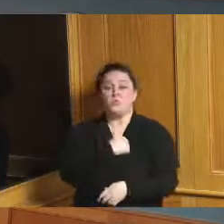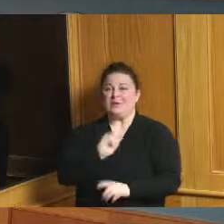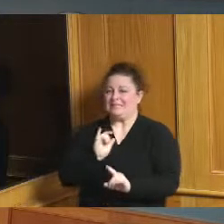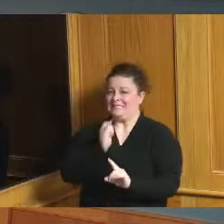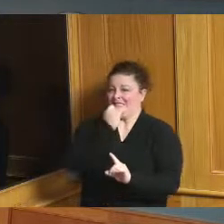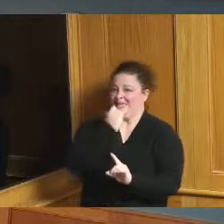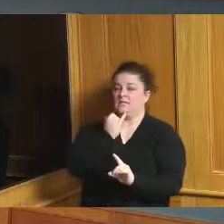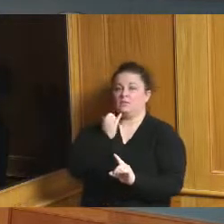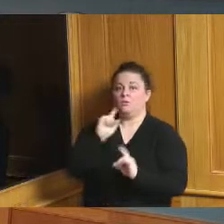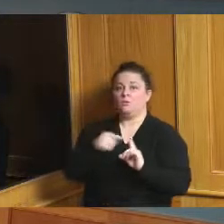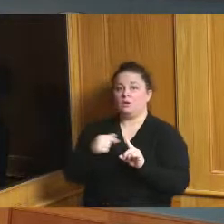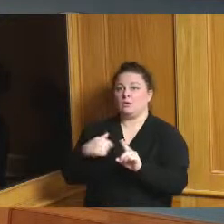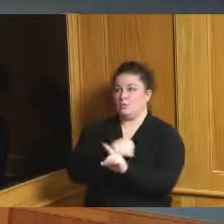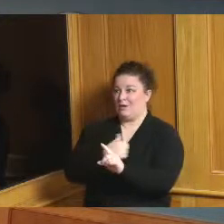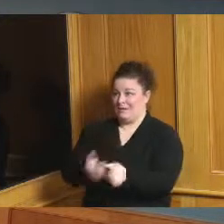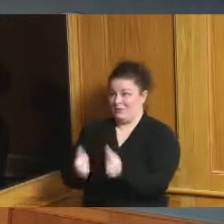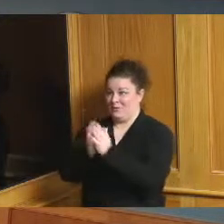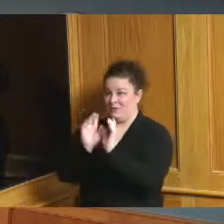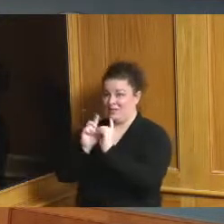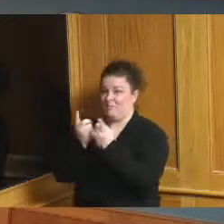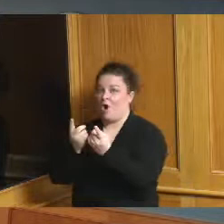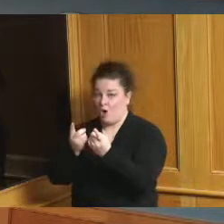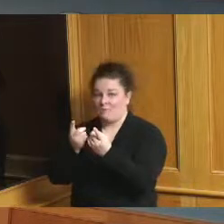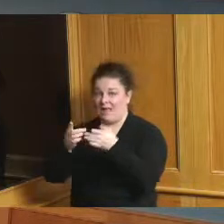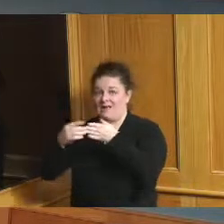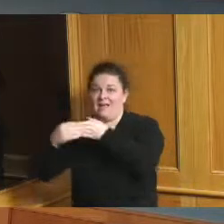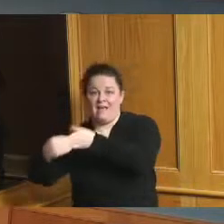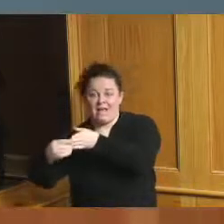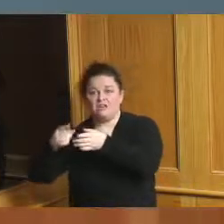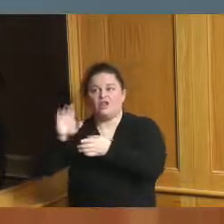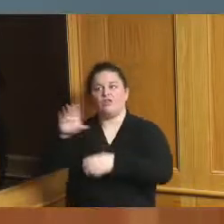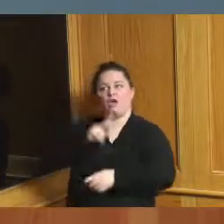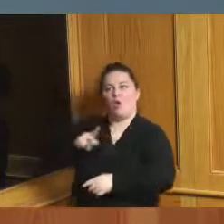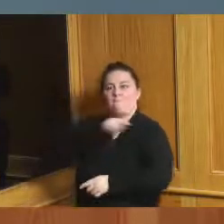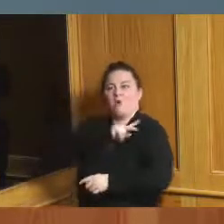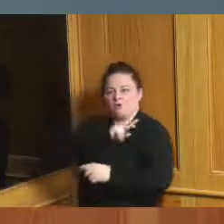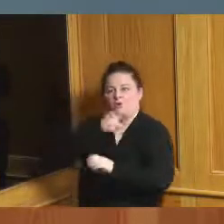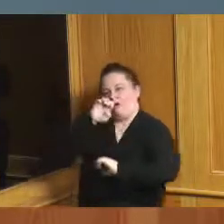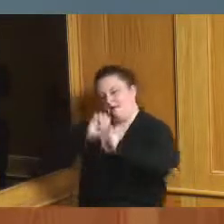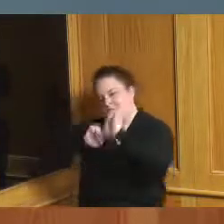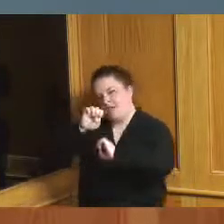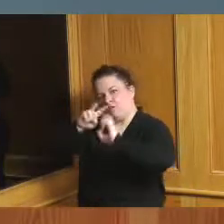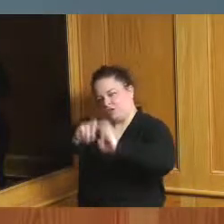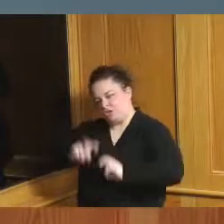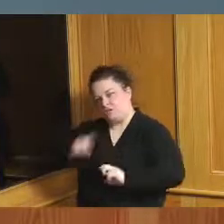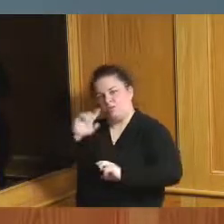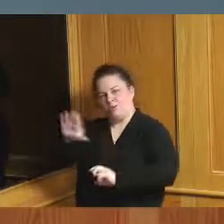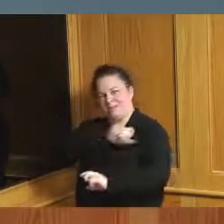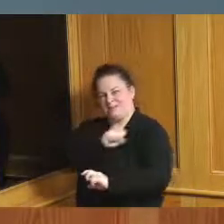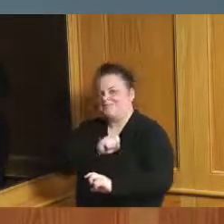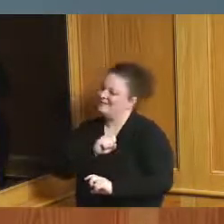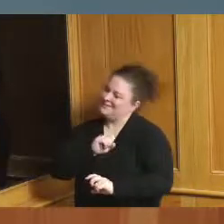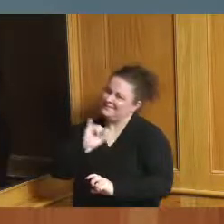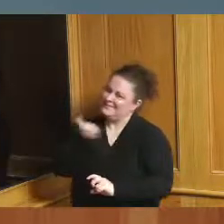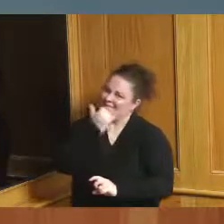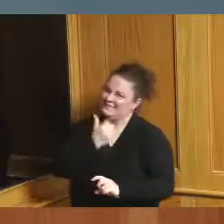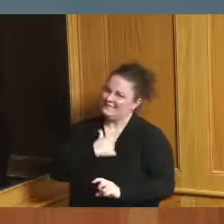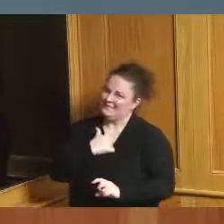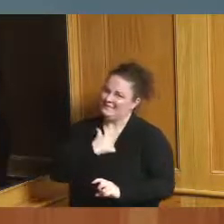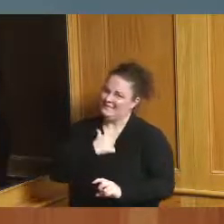personal values their evaluation of the different staff my statement where i stand on this is no